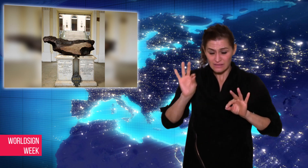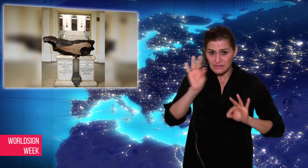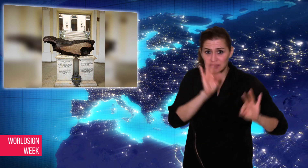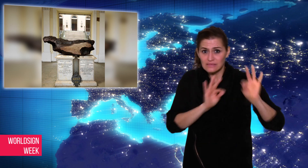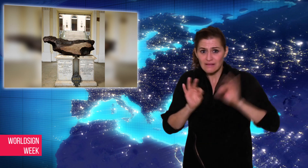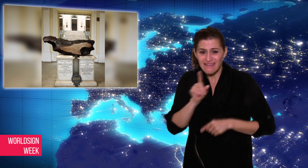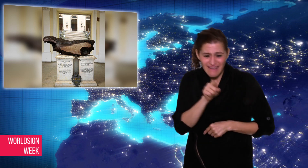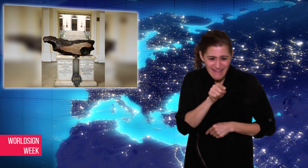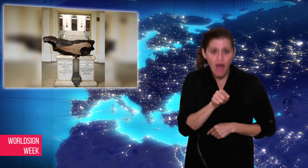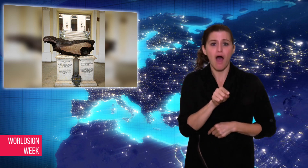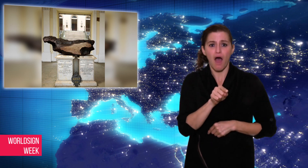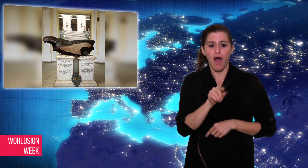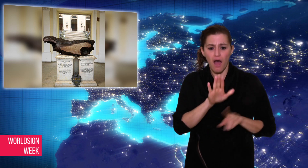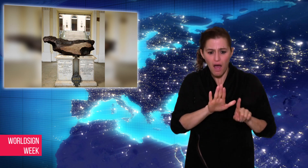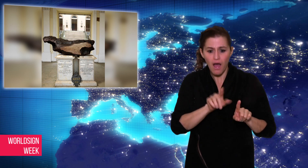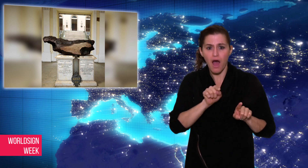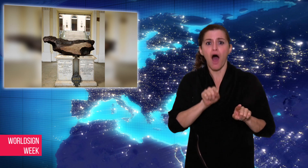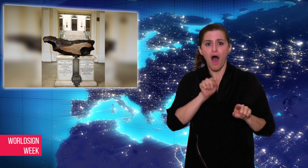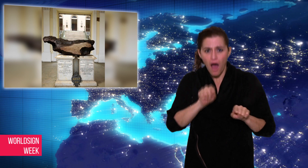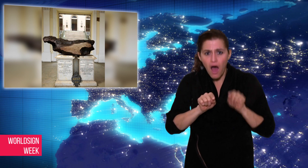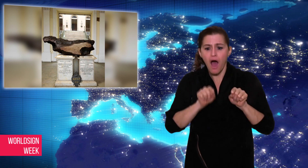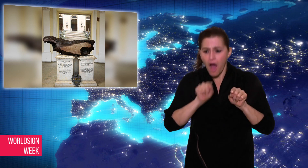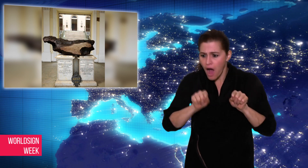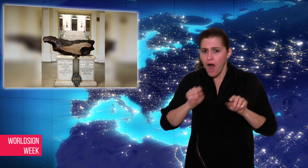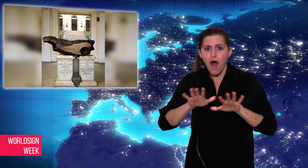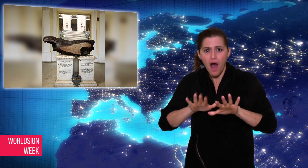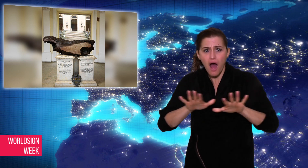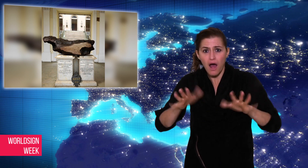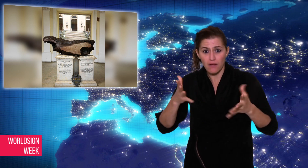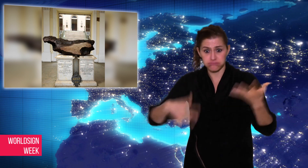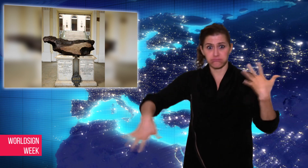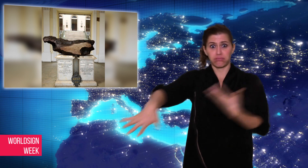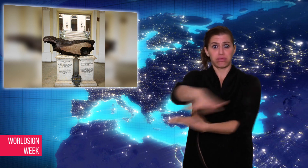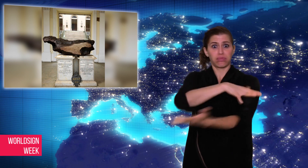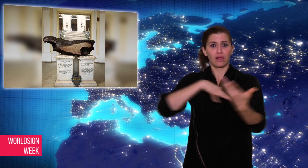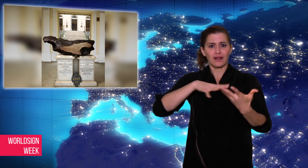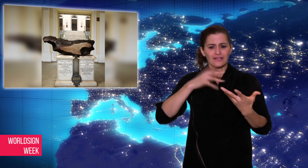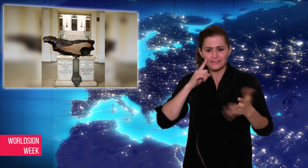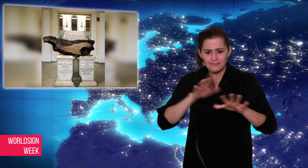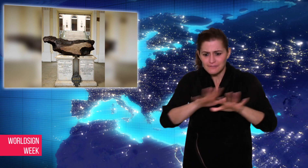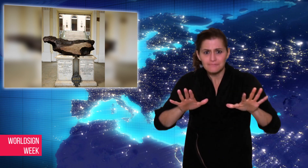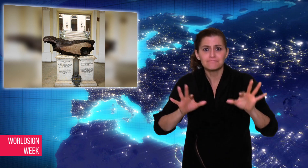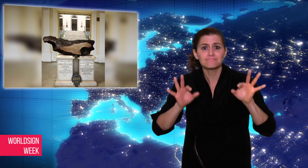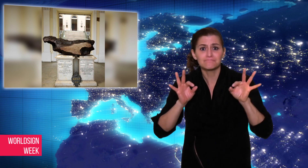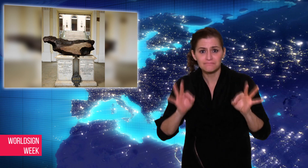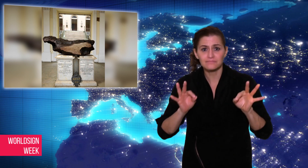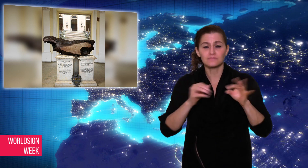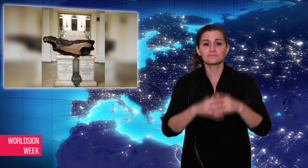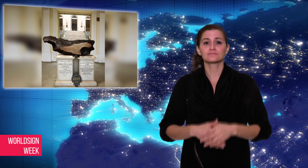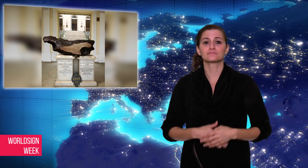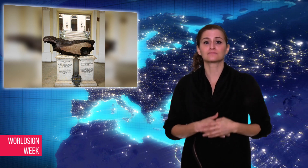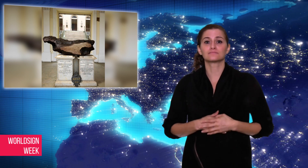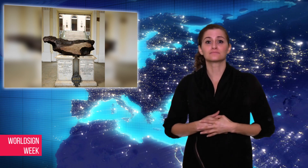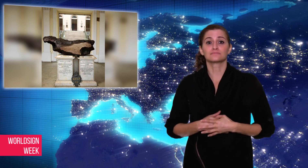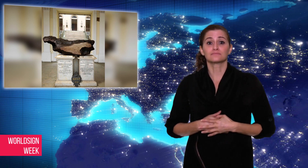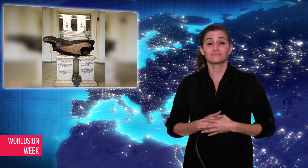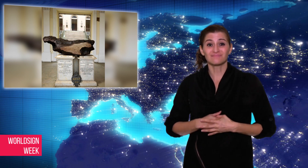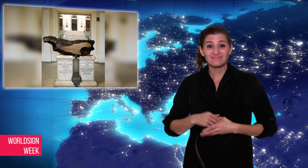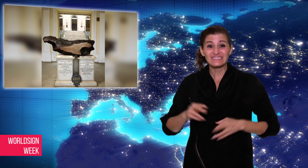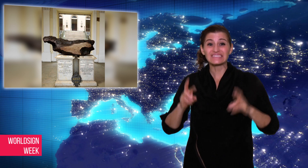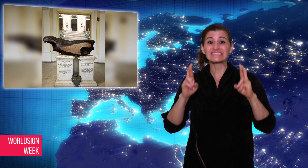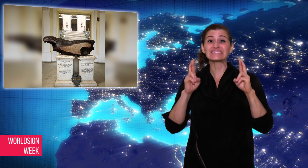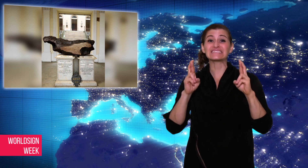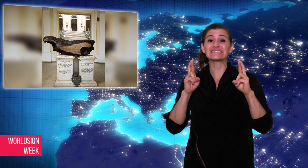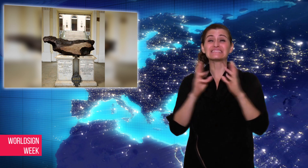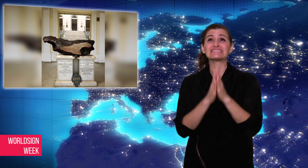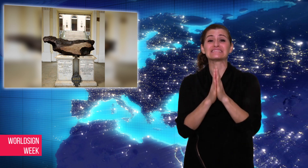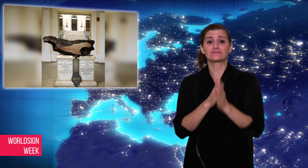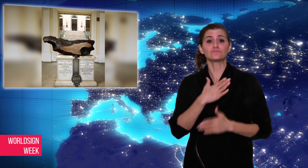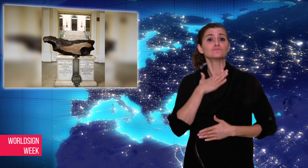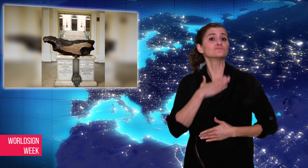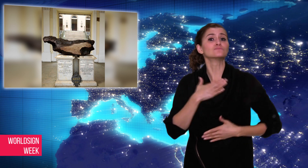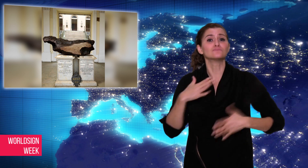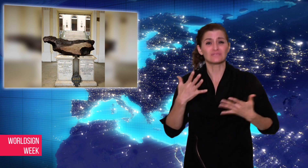the “Luzia” skull, an oldest